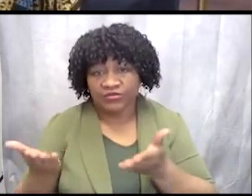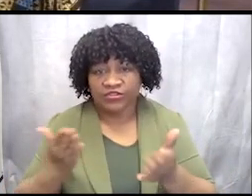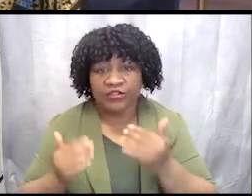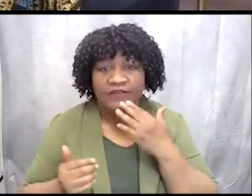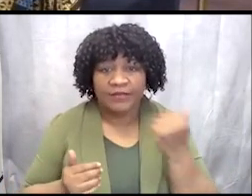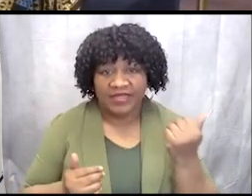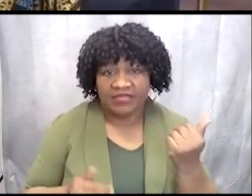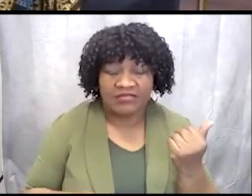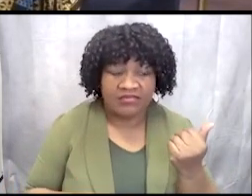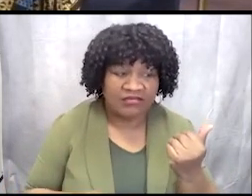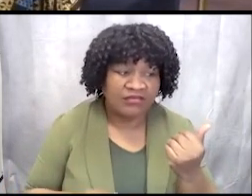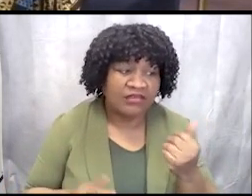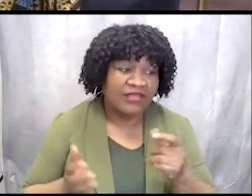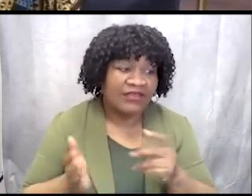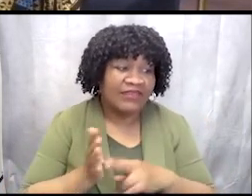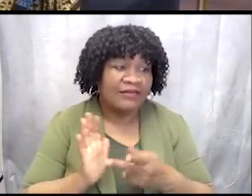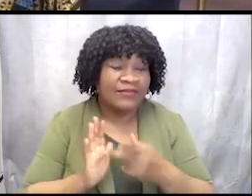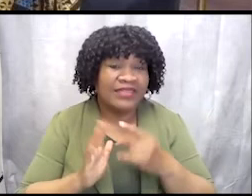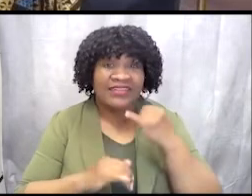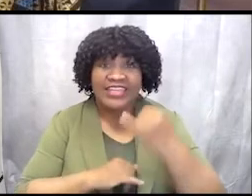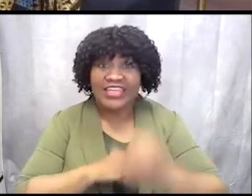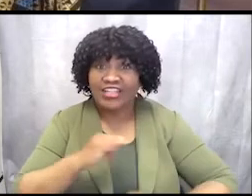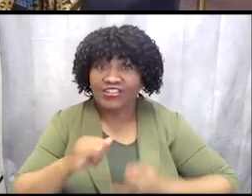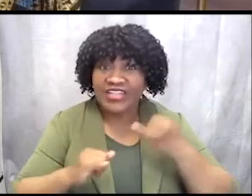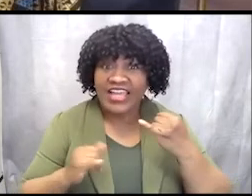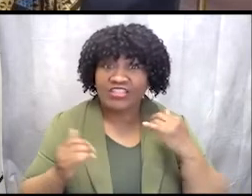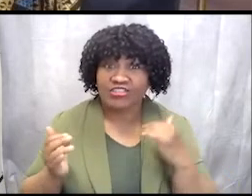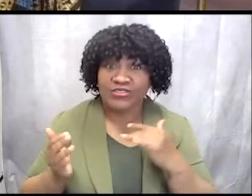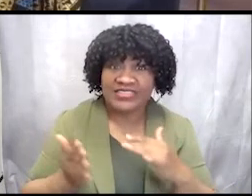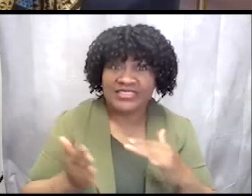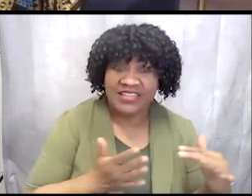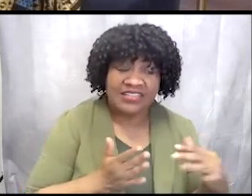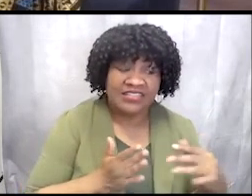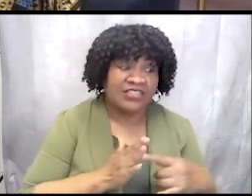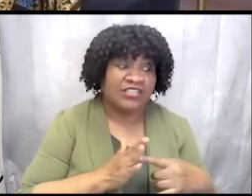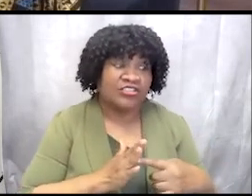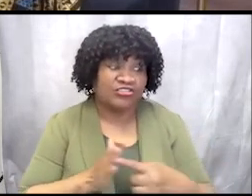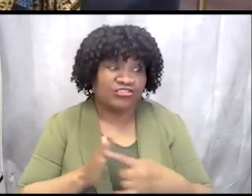And all of the international studies have demonstrated to us